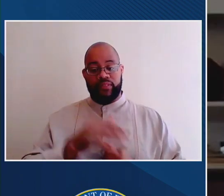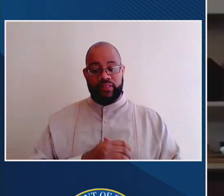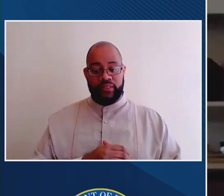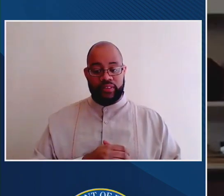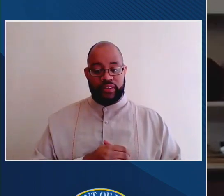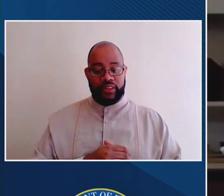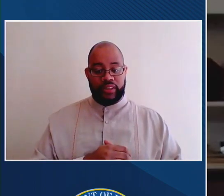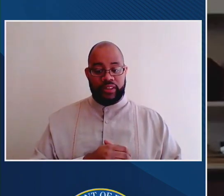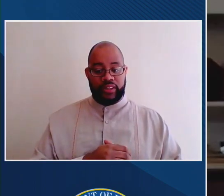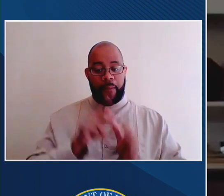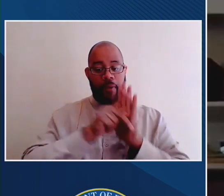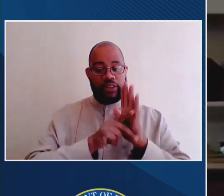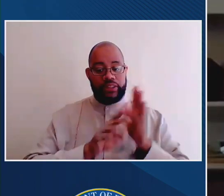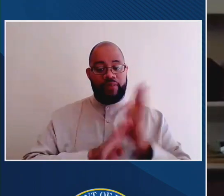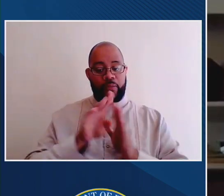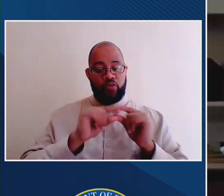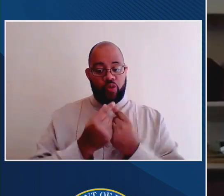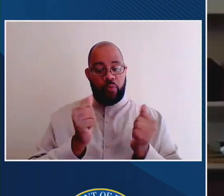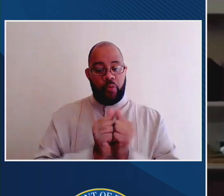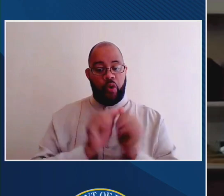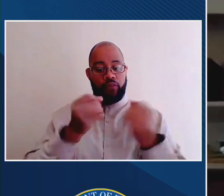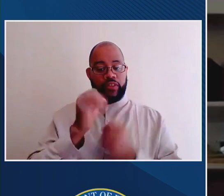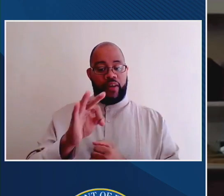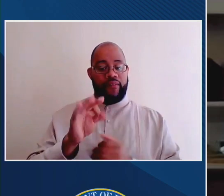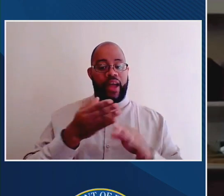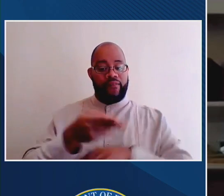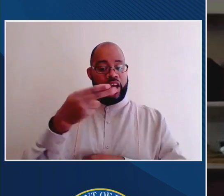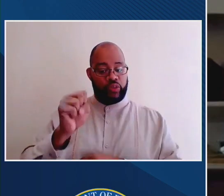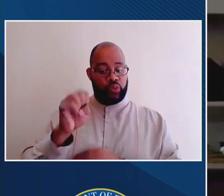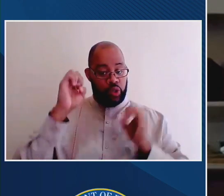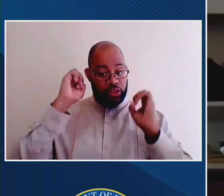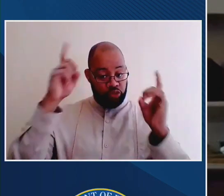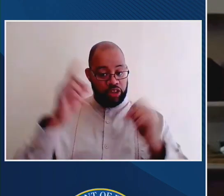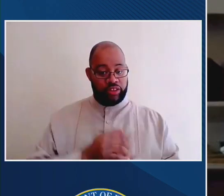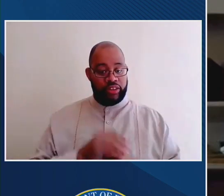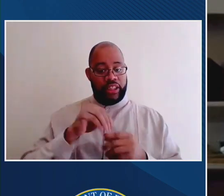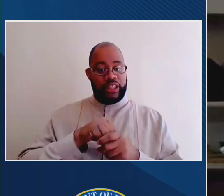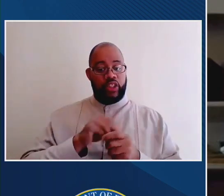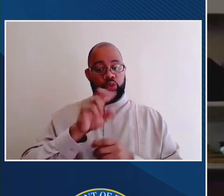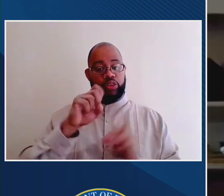of postsecondary education in the U.S. Department of Education. And I'm very pleased to be with all of you